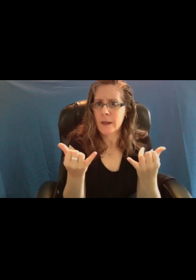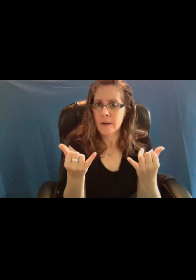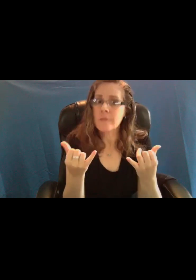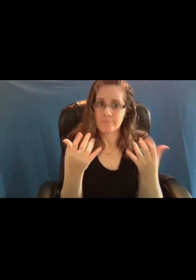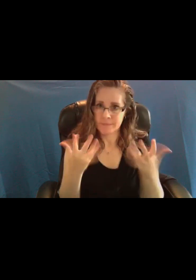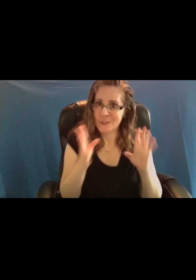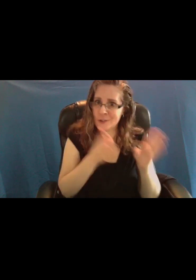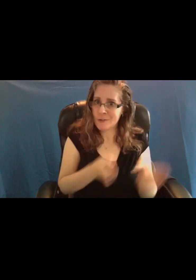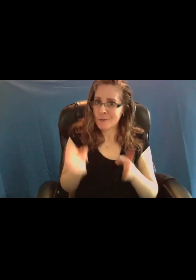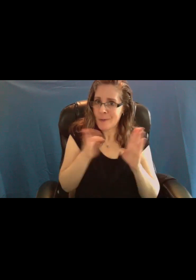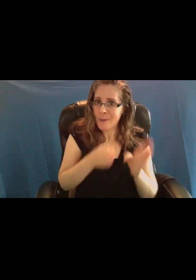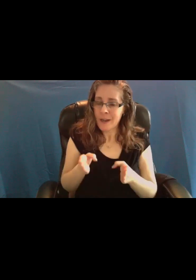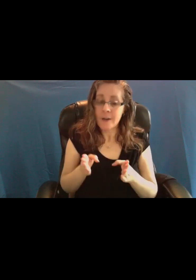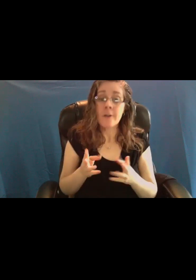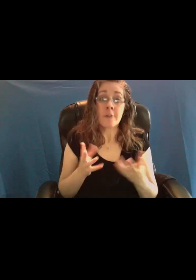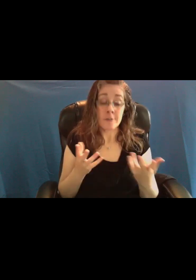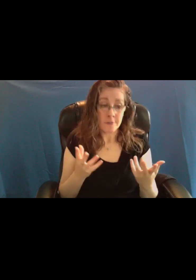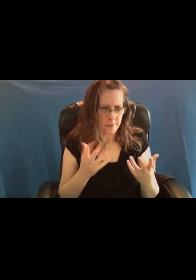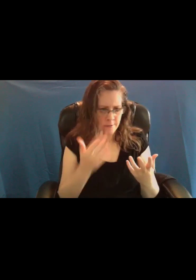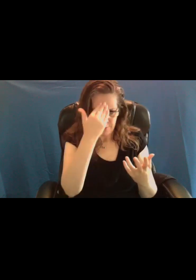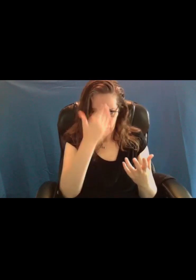inventory of your programs and services. And you've thought